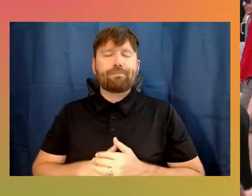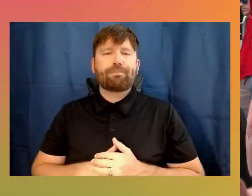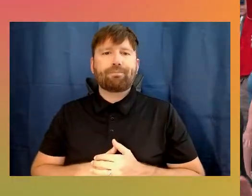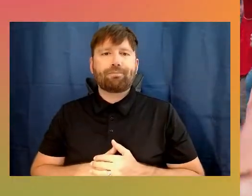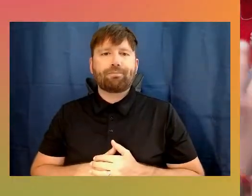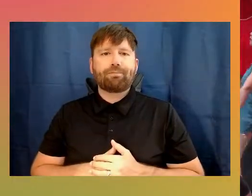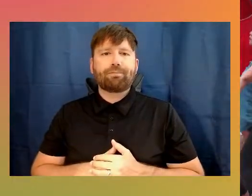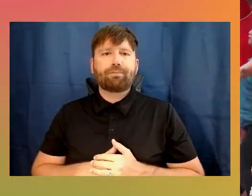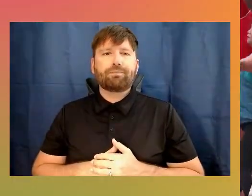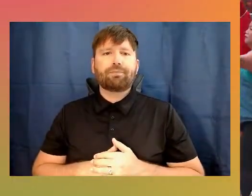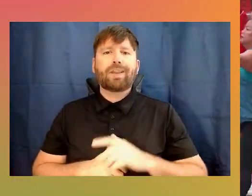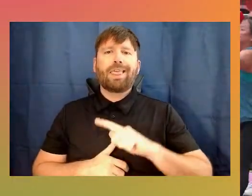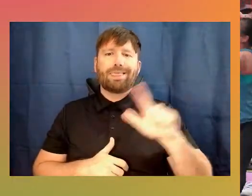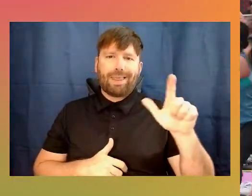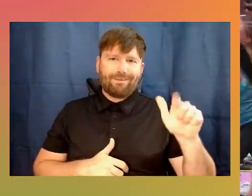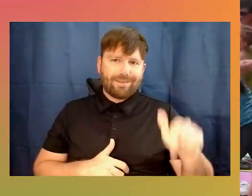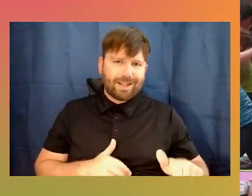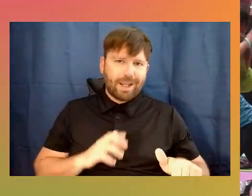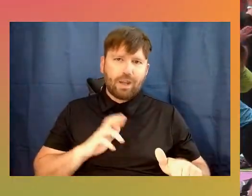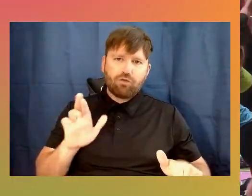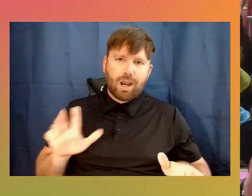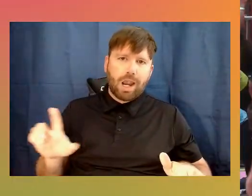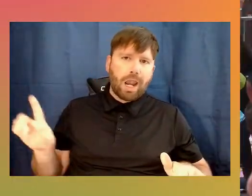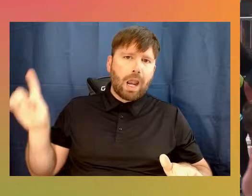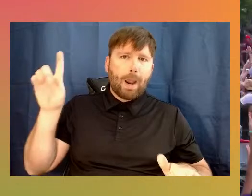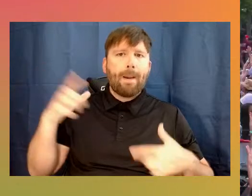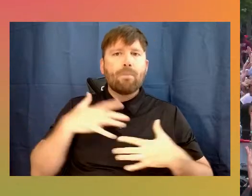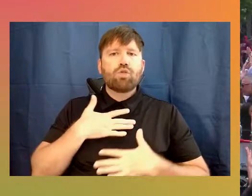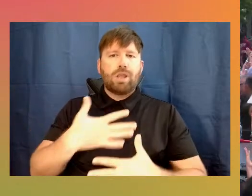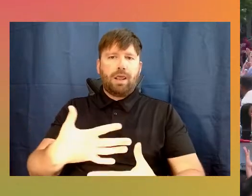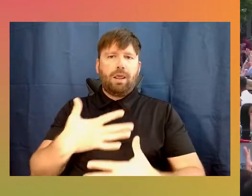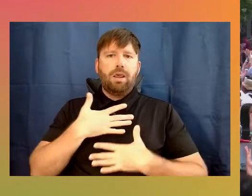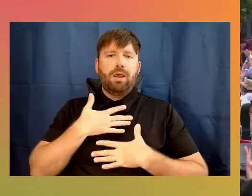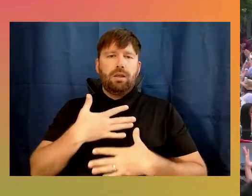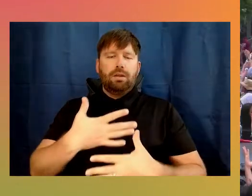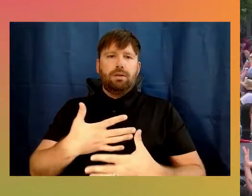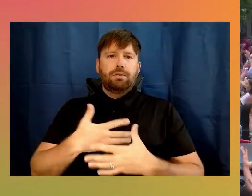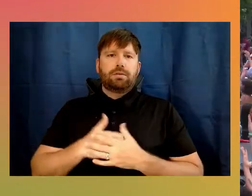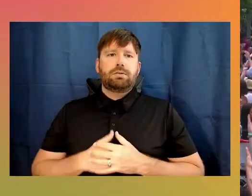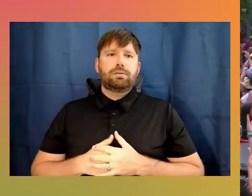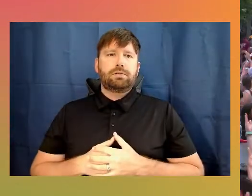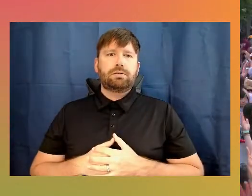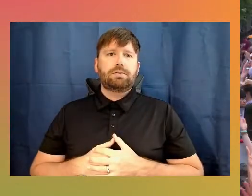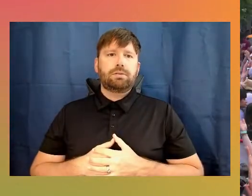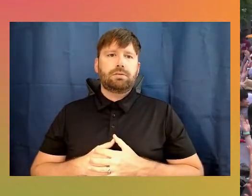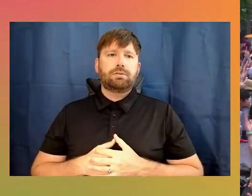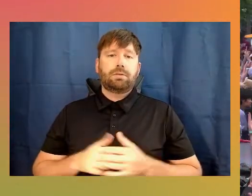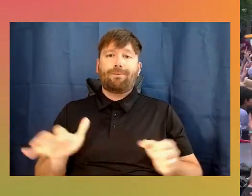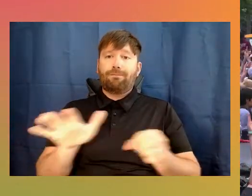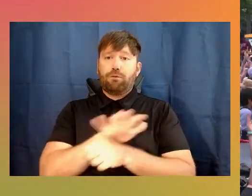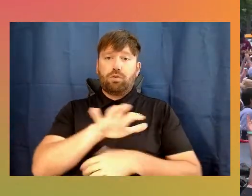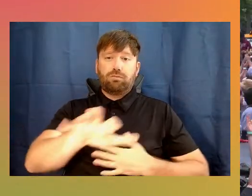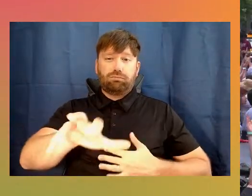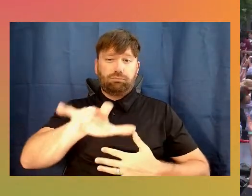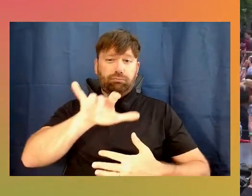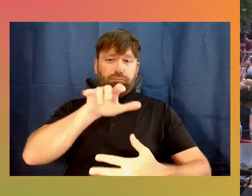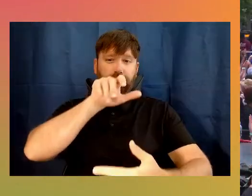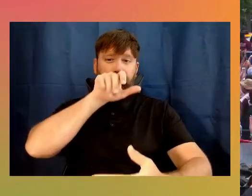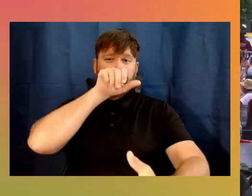EXHALE, TRIANGLE POSE. LEFT ARM DOWN, RIGHT ARM UP.